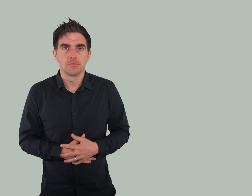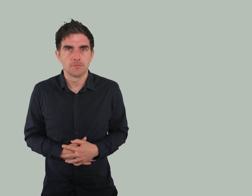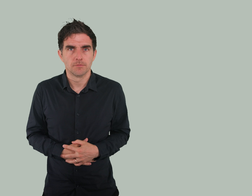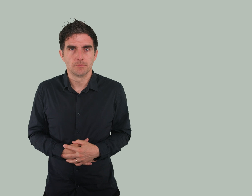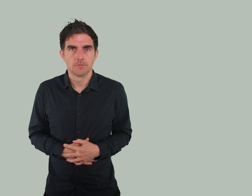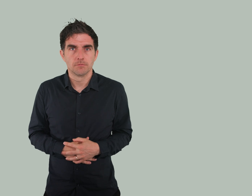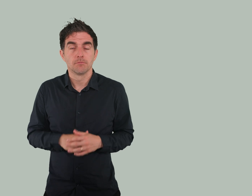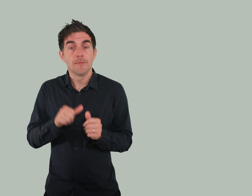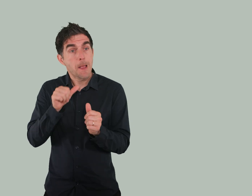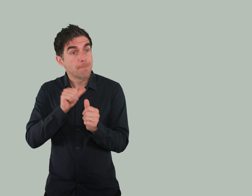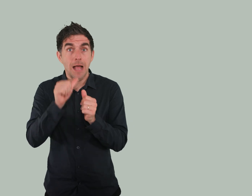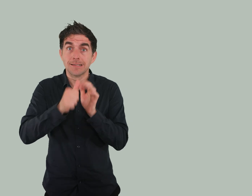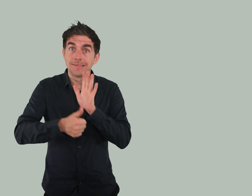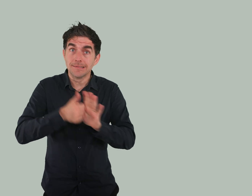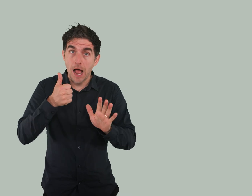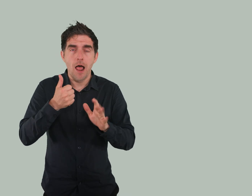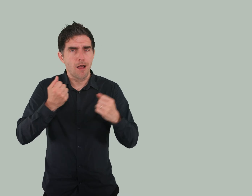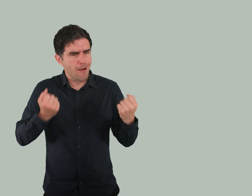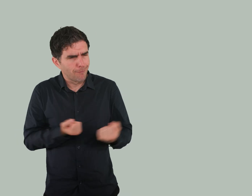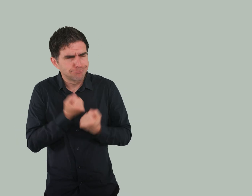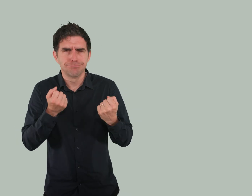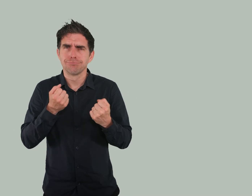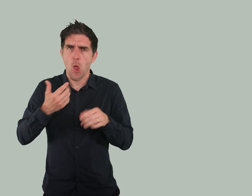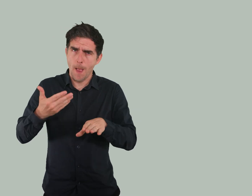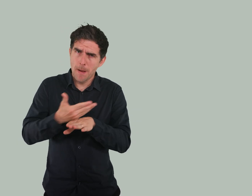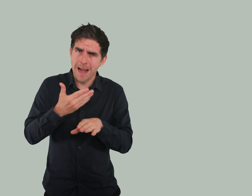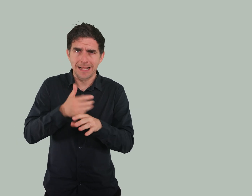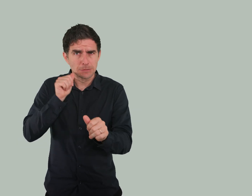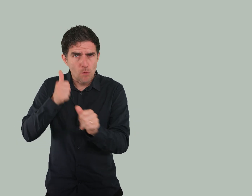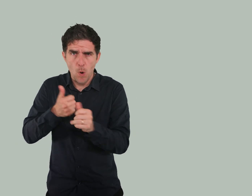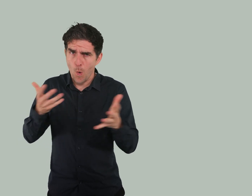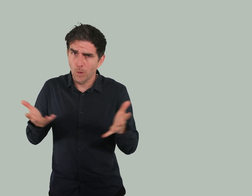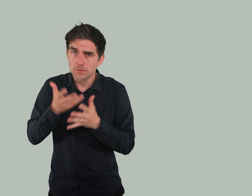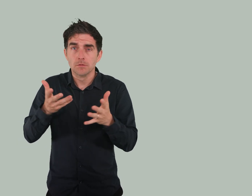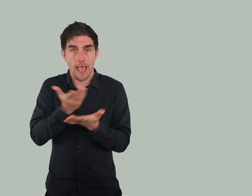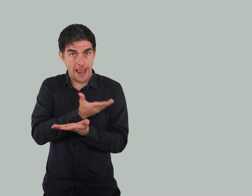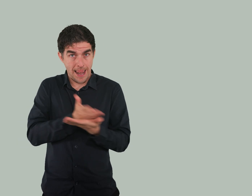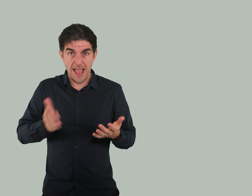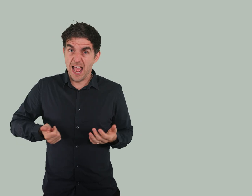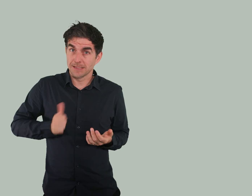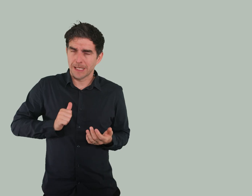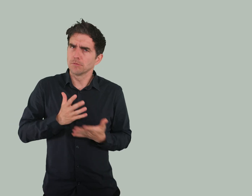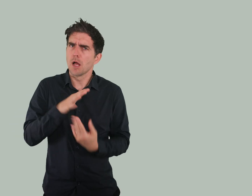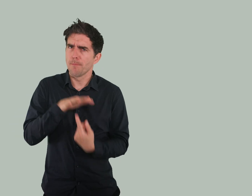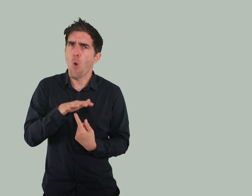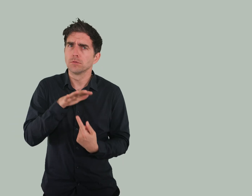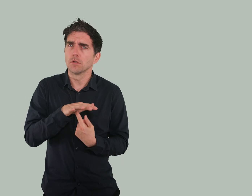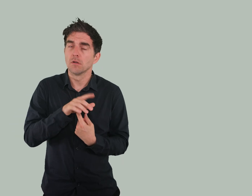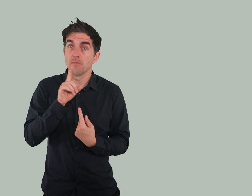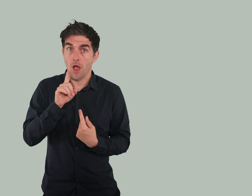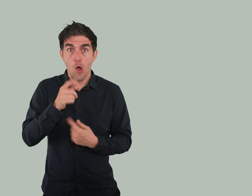287. Better skills, stronger employability support and clearer expectations all matter.